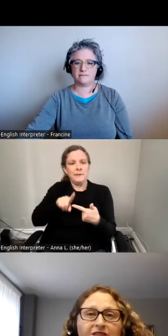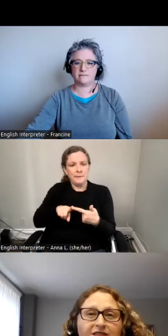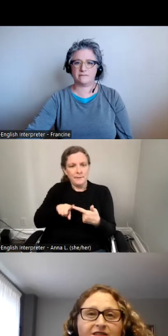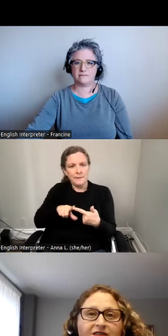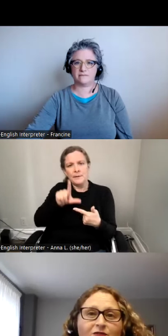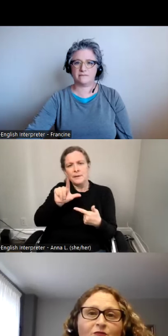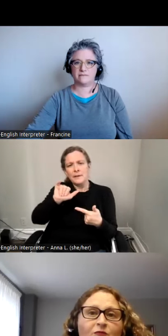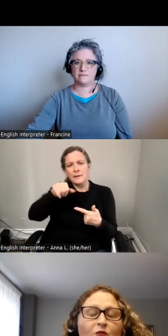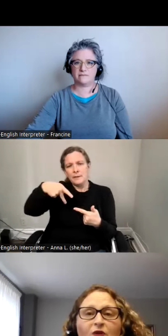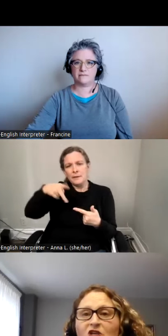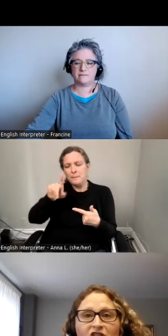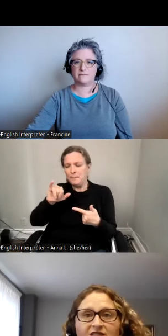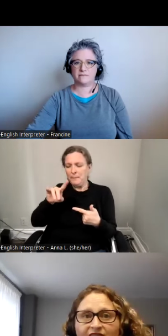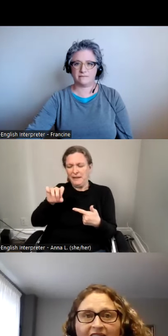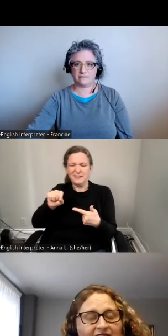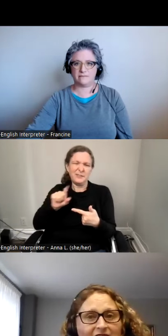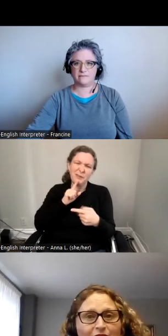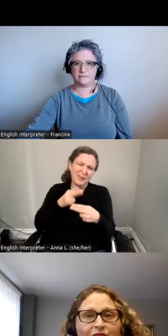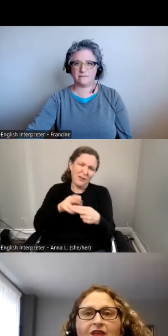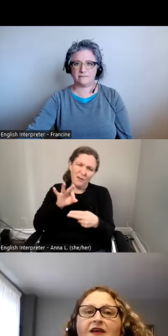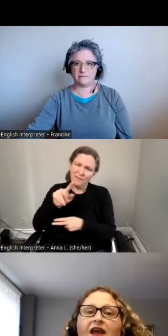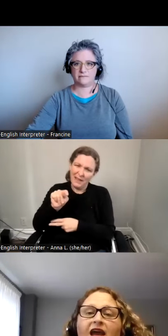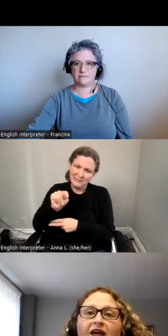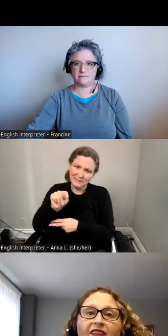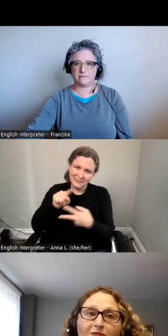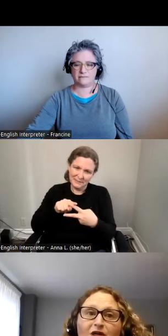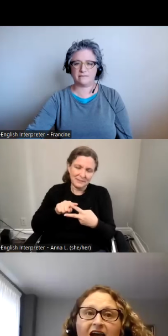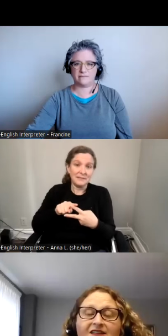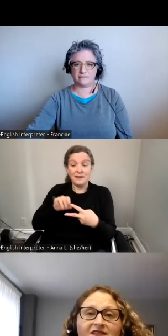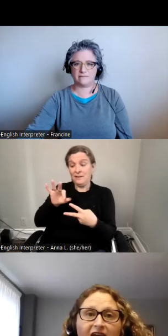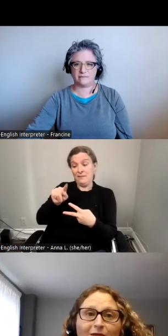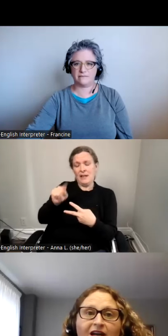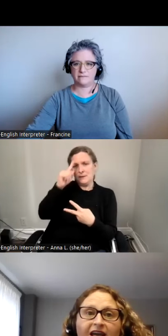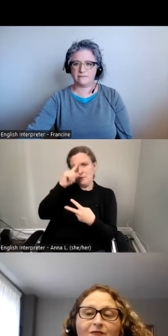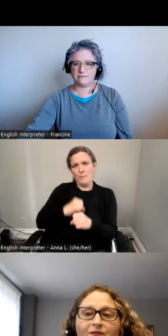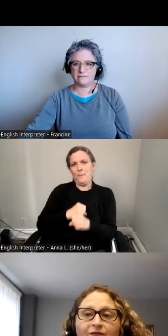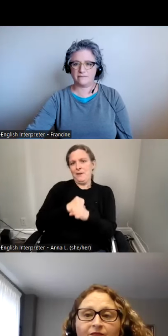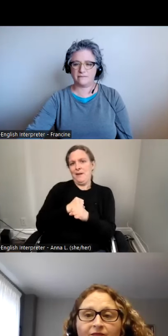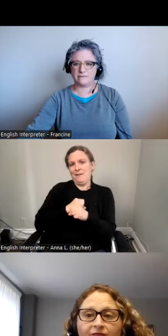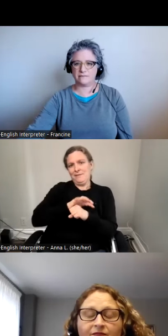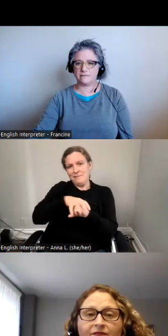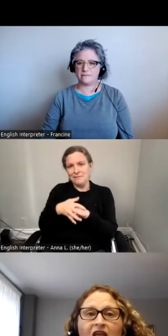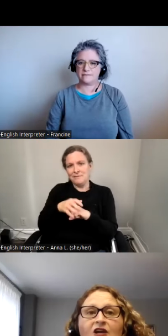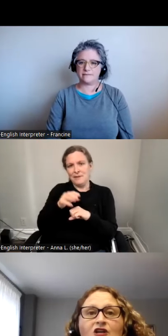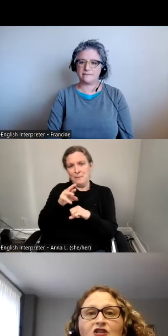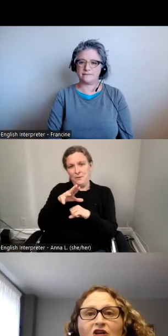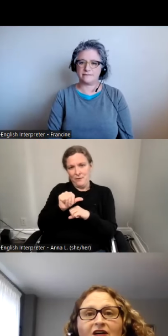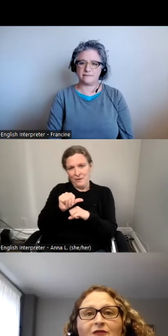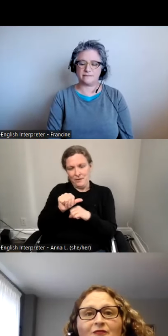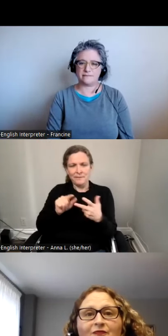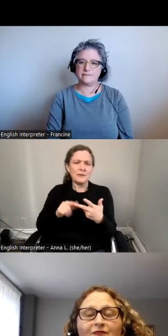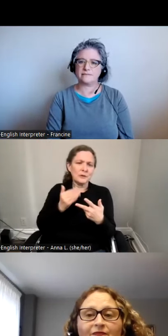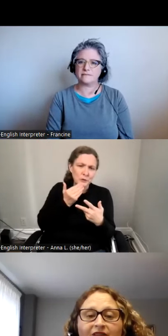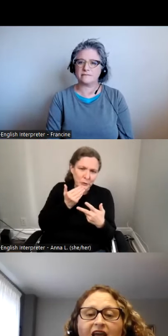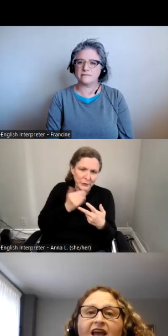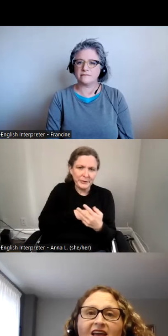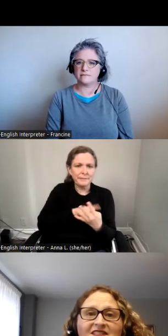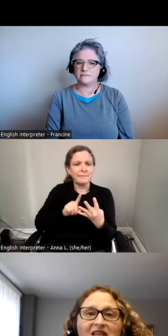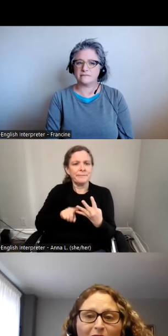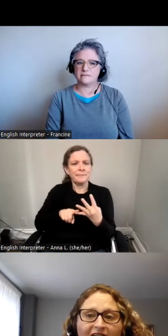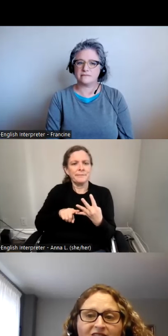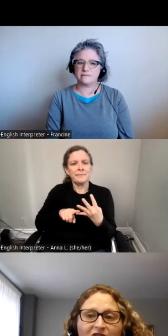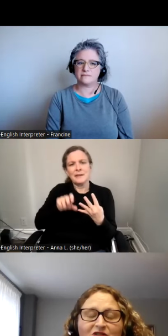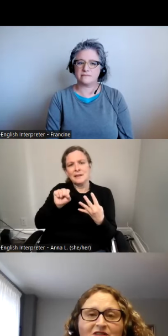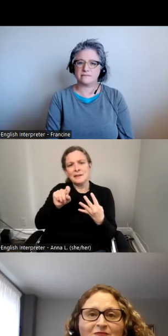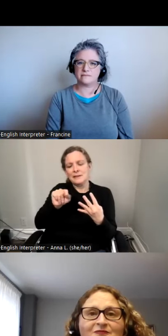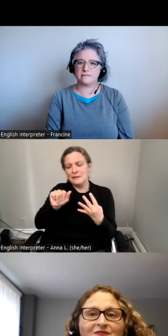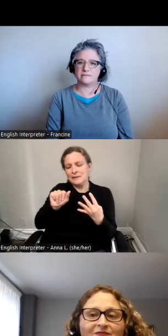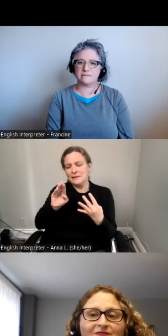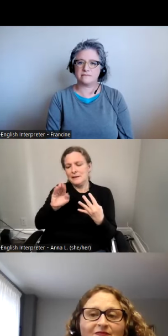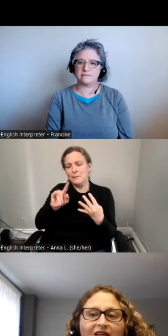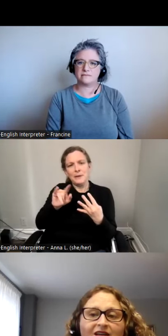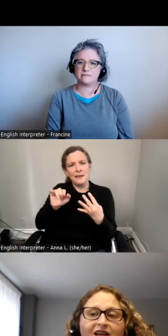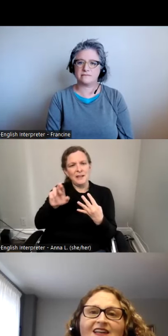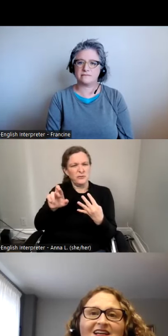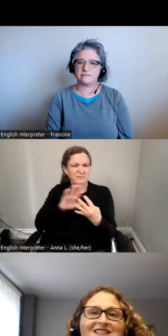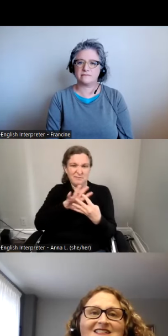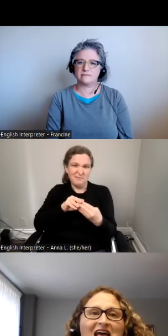Emma Vaccines do contain the Mrna.